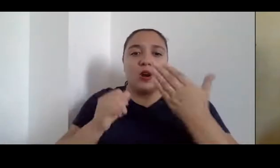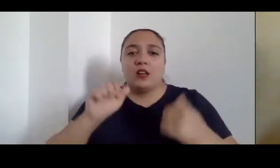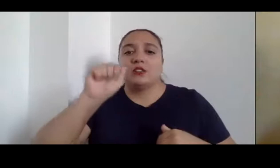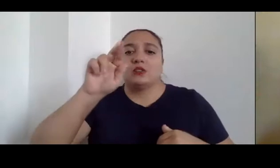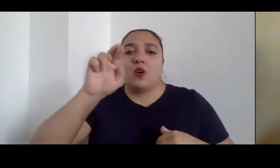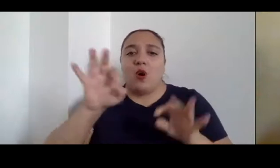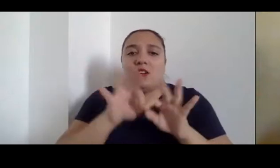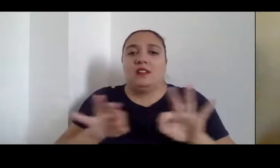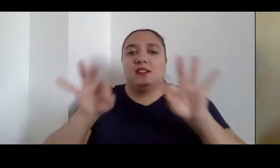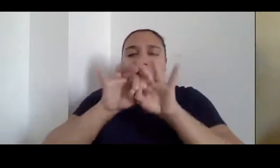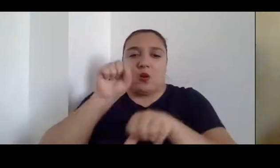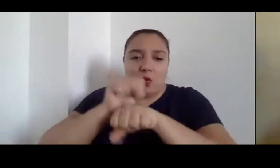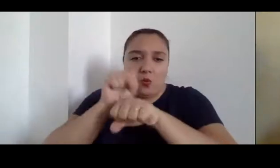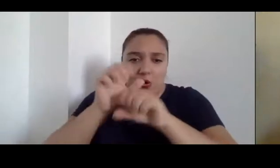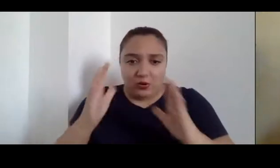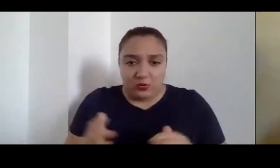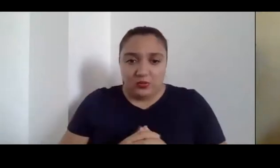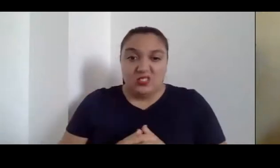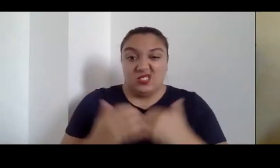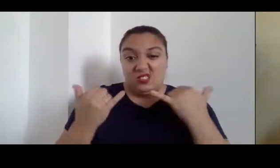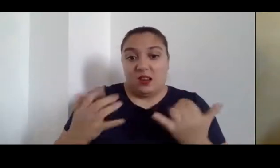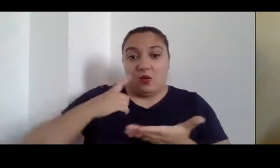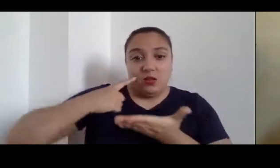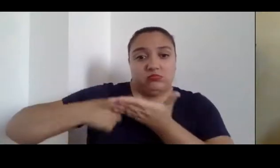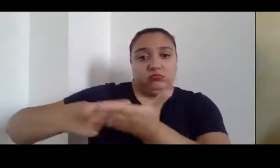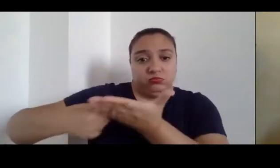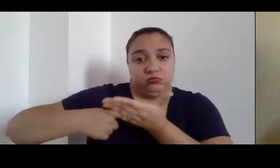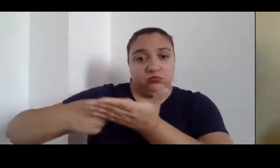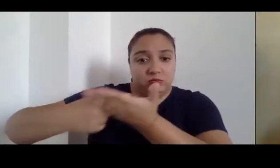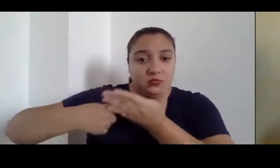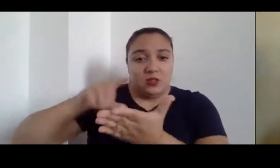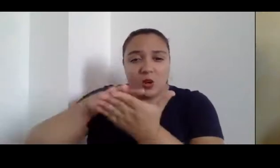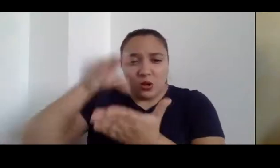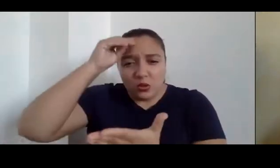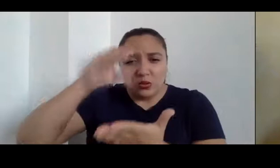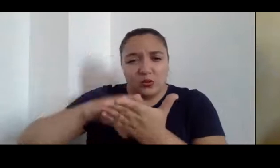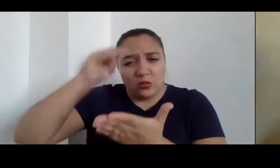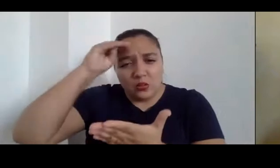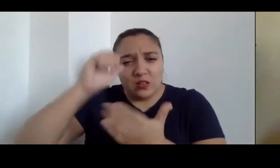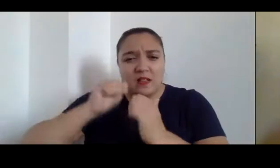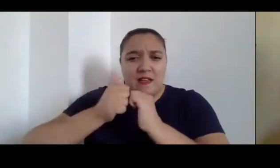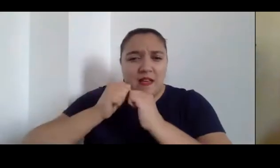to create dialogue spaces that reflect both our values as a team and organization and the intention